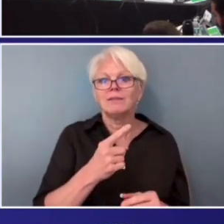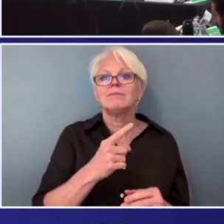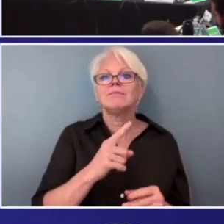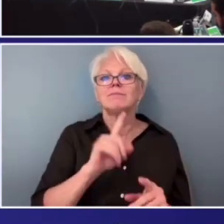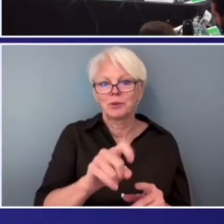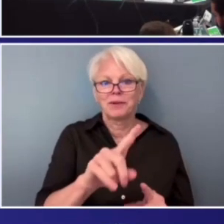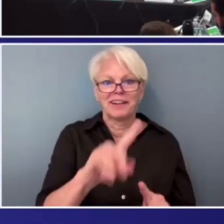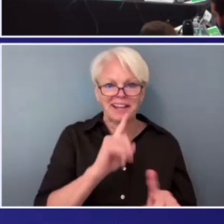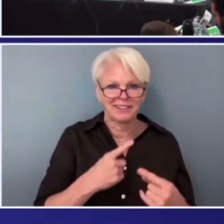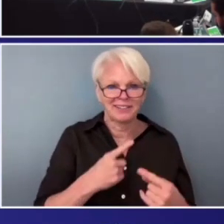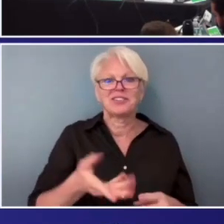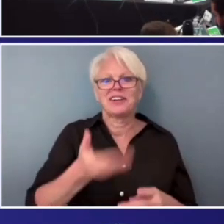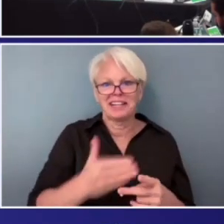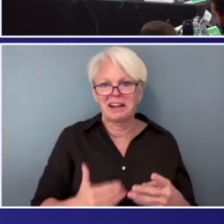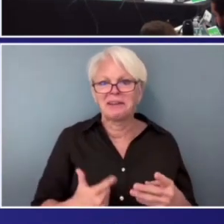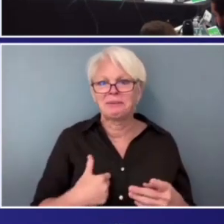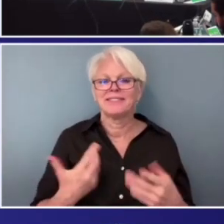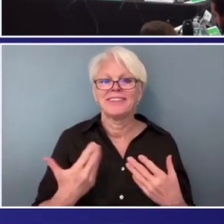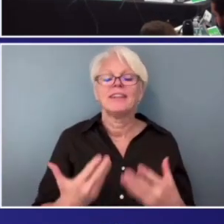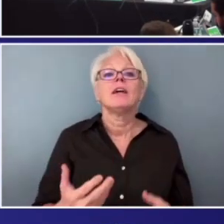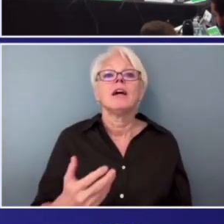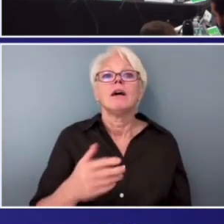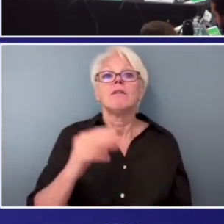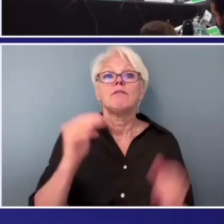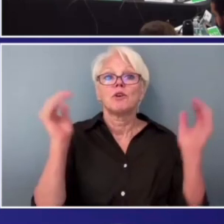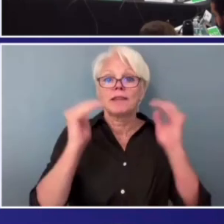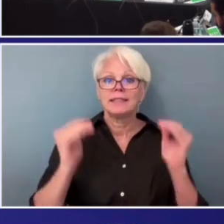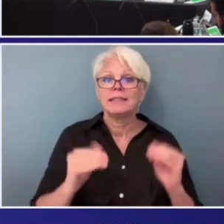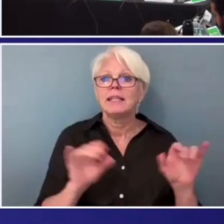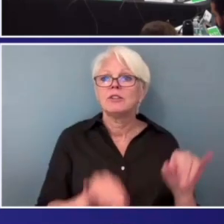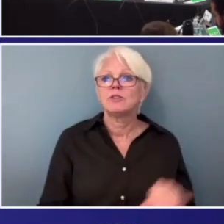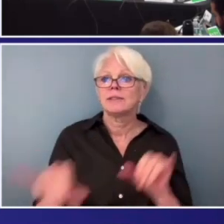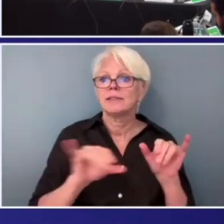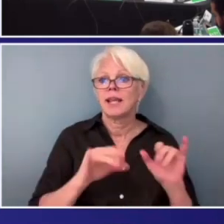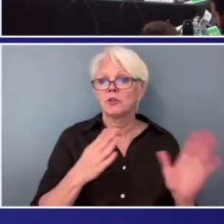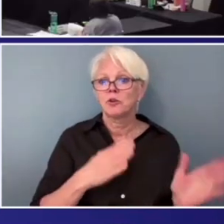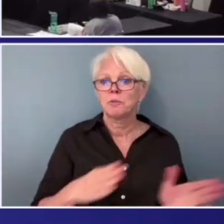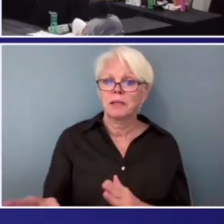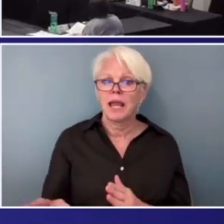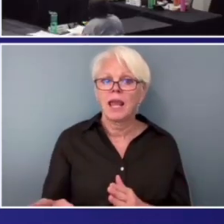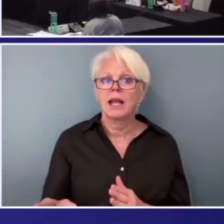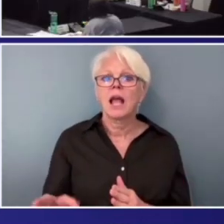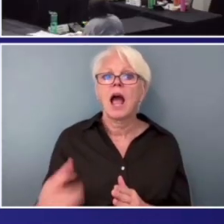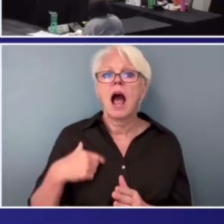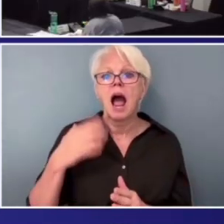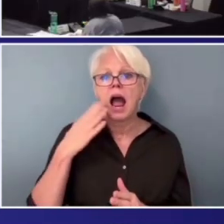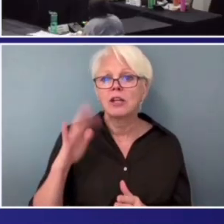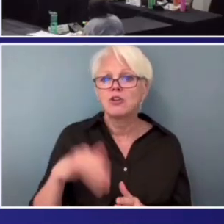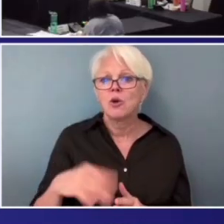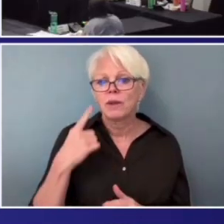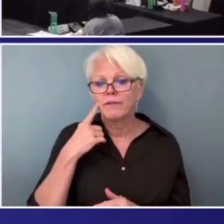Plan, I know that for the old Standard